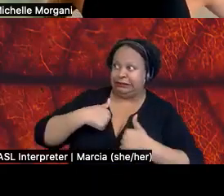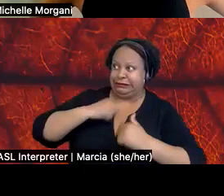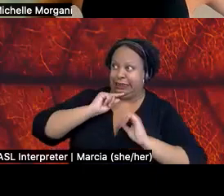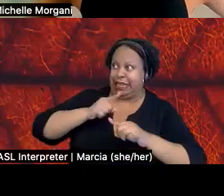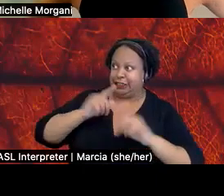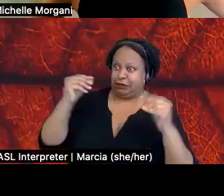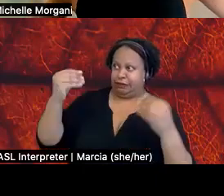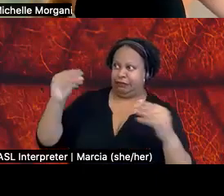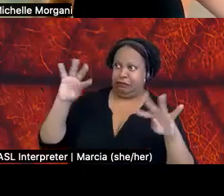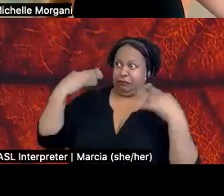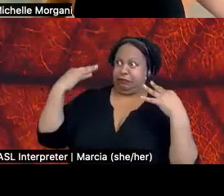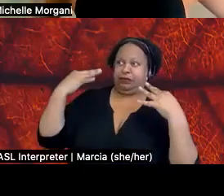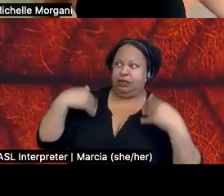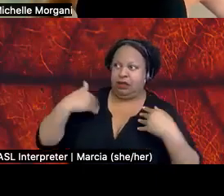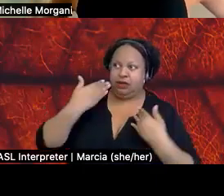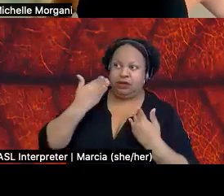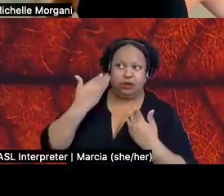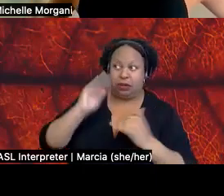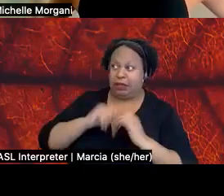I freeze and end up saying nothing.